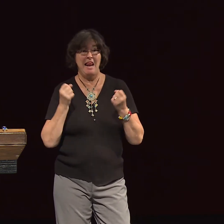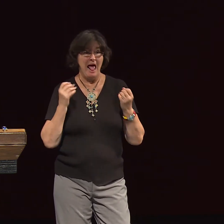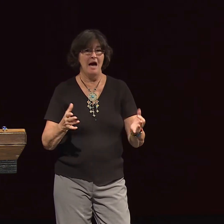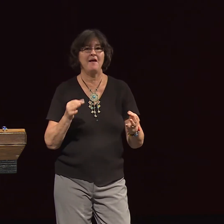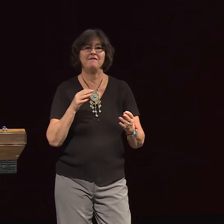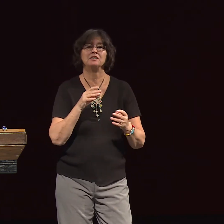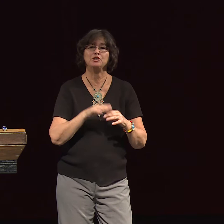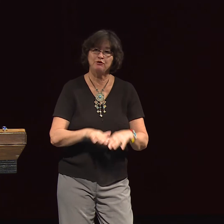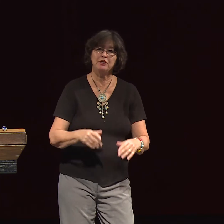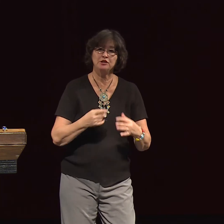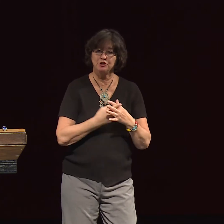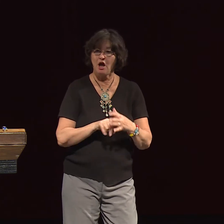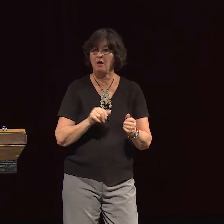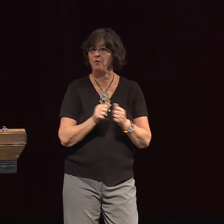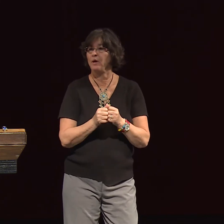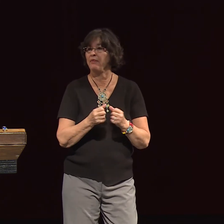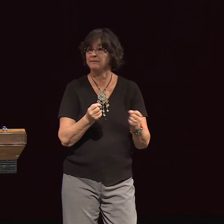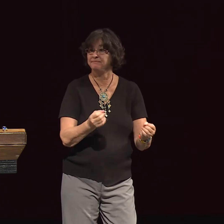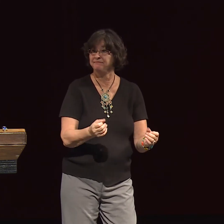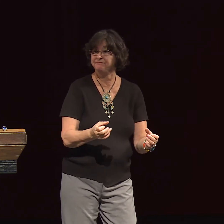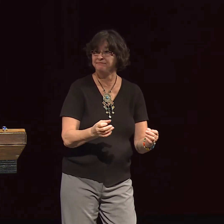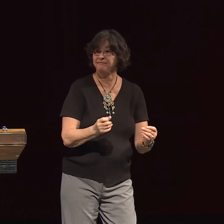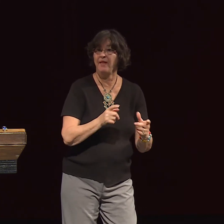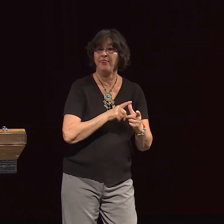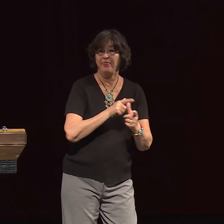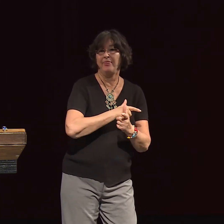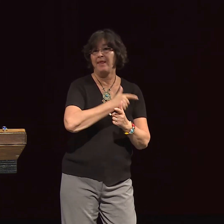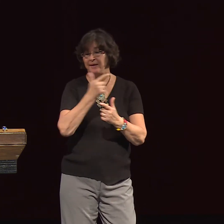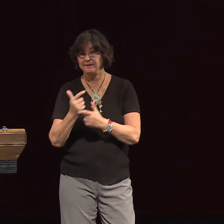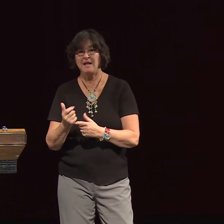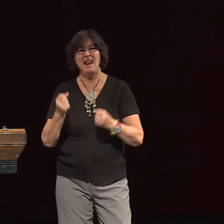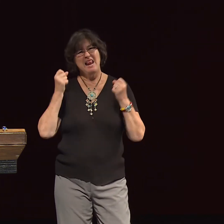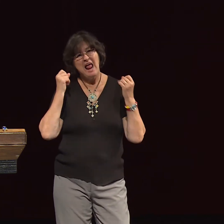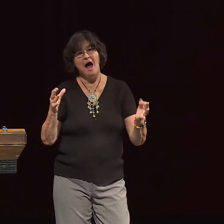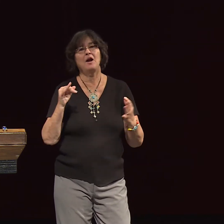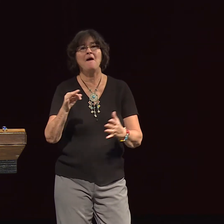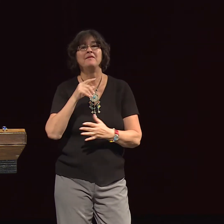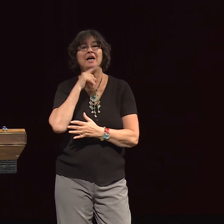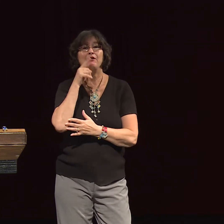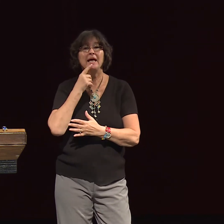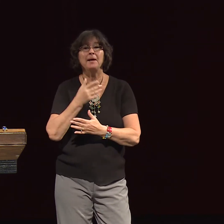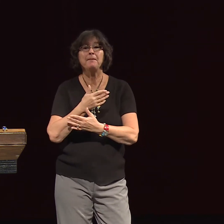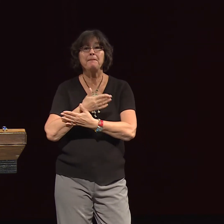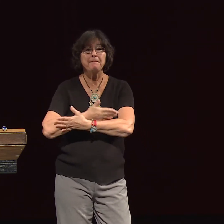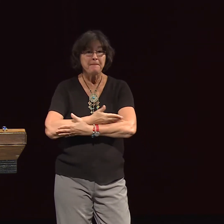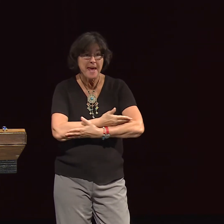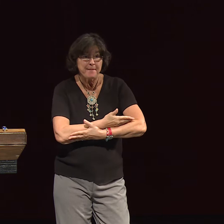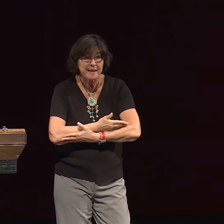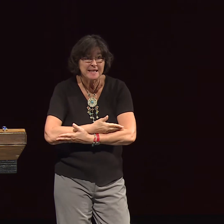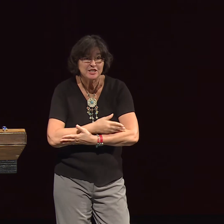but sign language actually supports the learning of listening through an assistive device